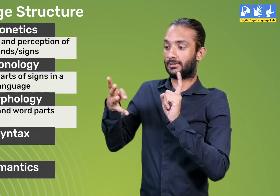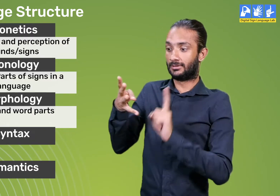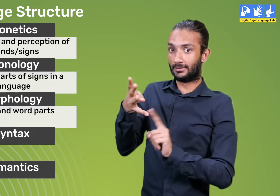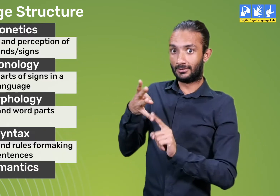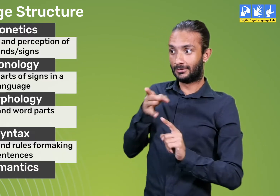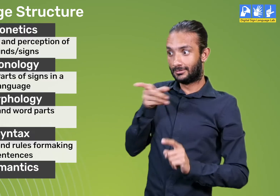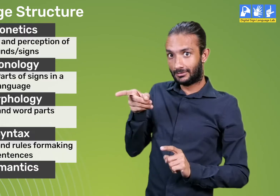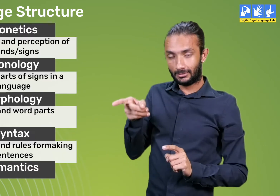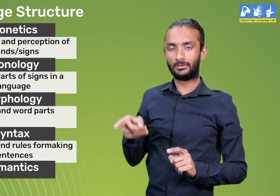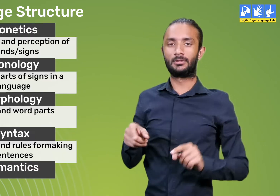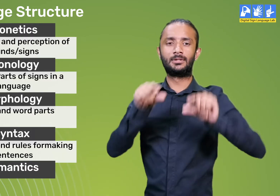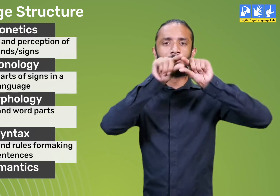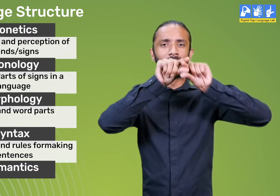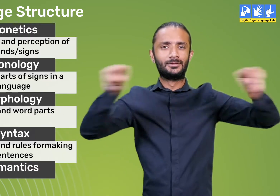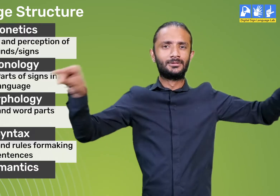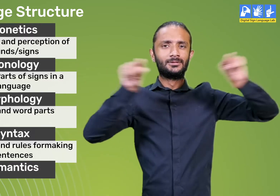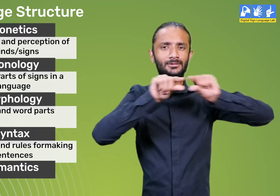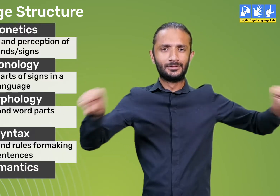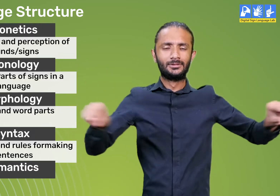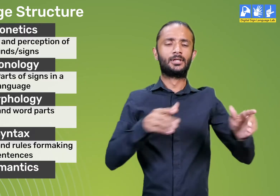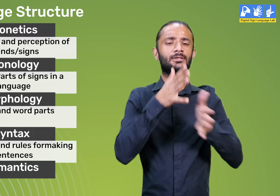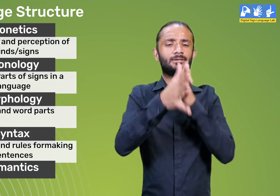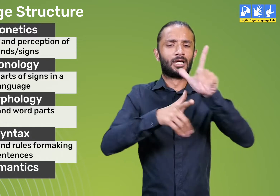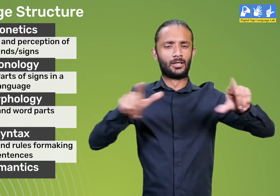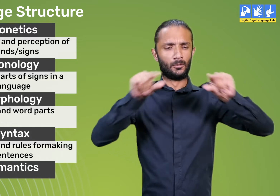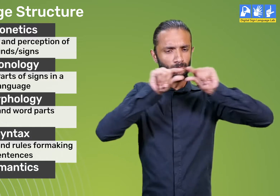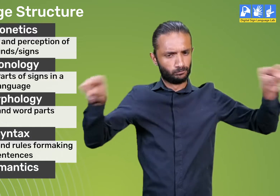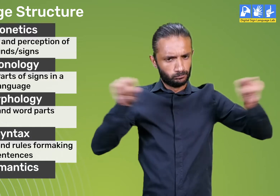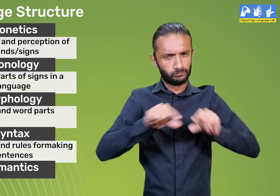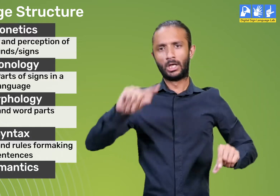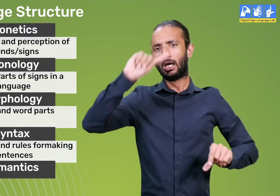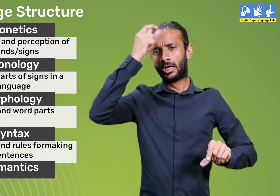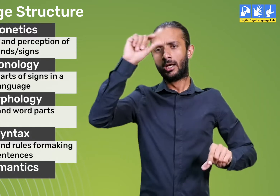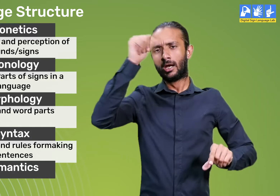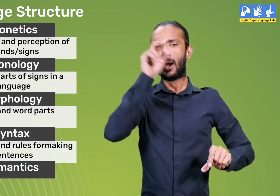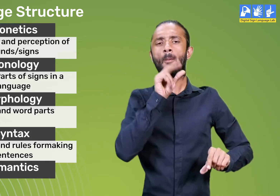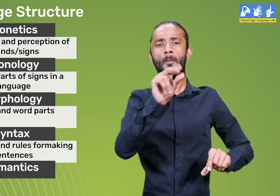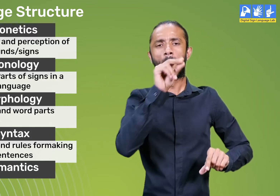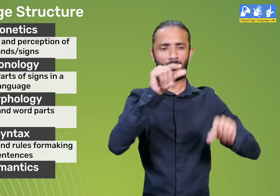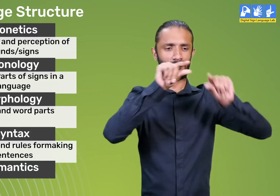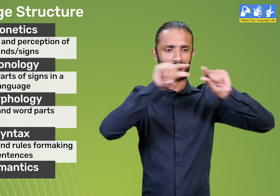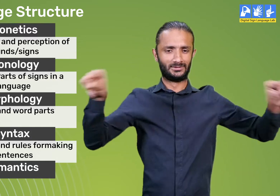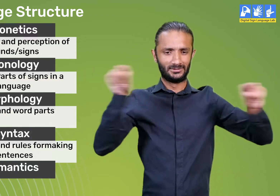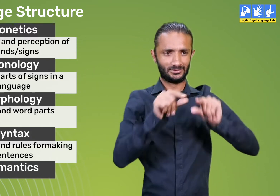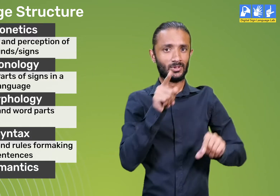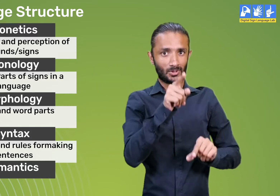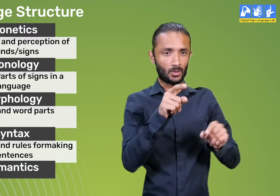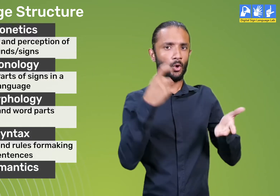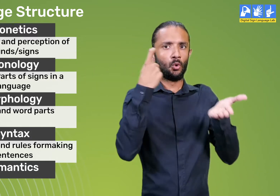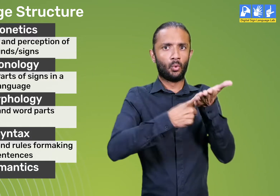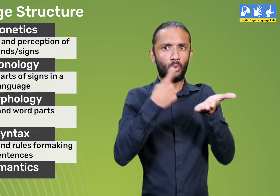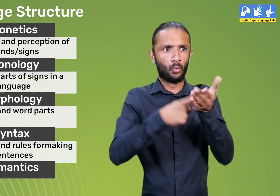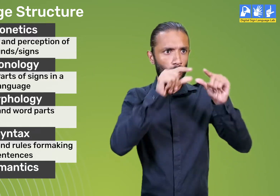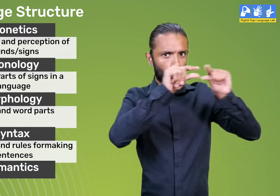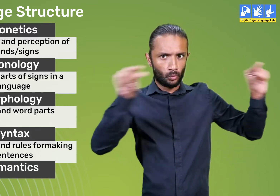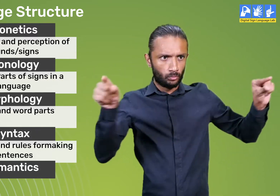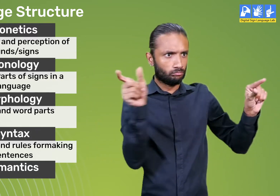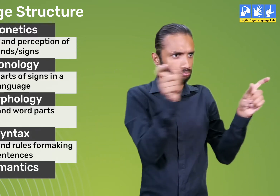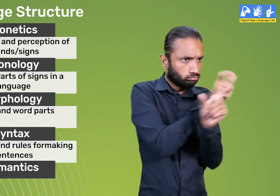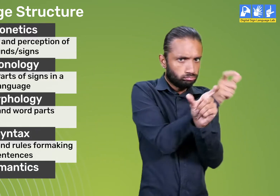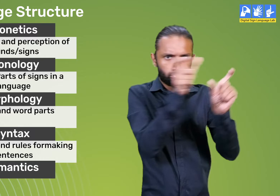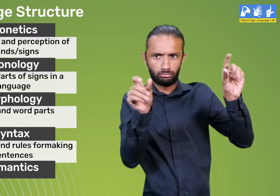4. syntax is particularly based on sentences and rules for making sentences at the time of speaking and signing a particular language .